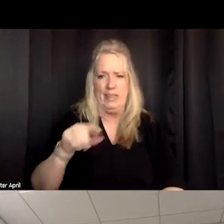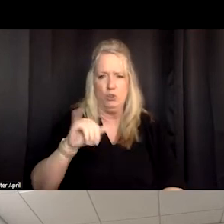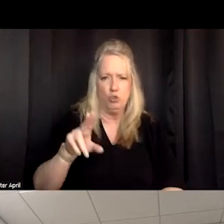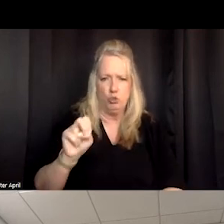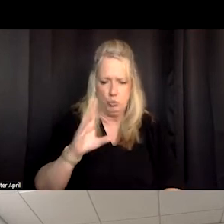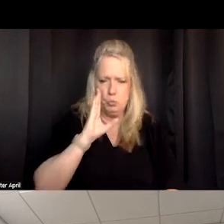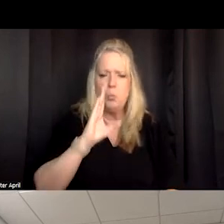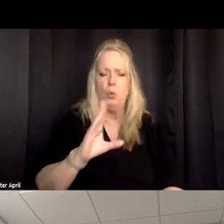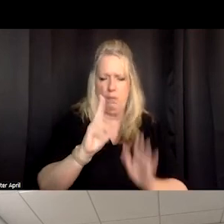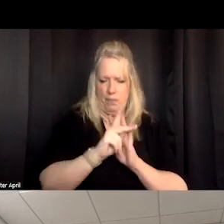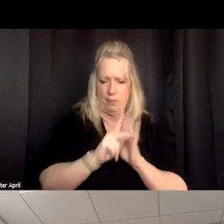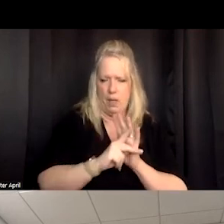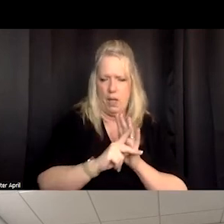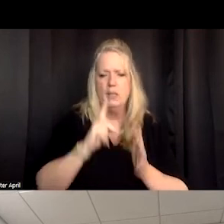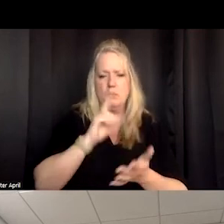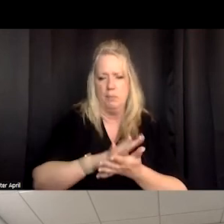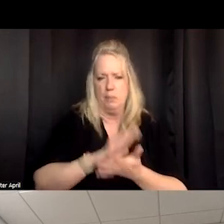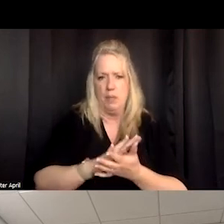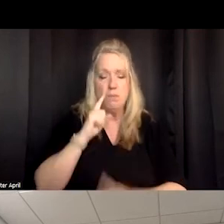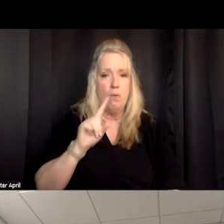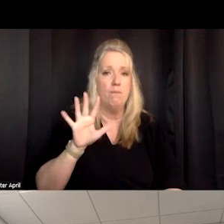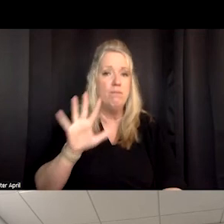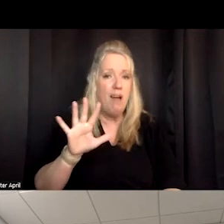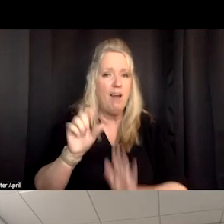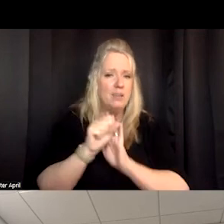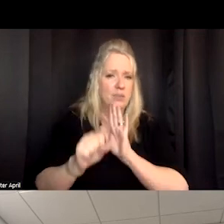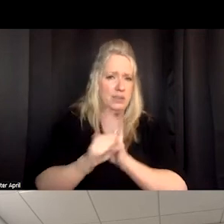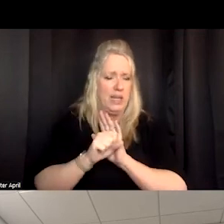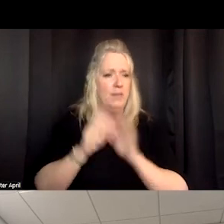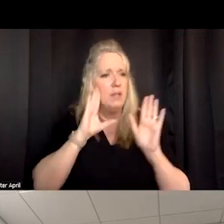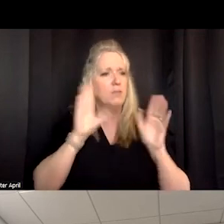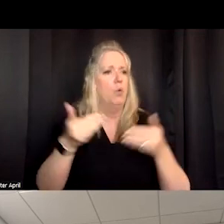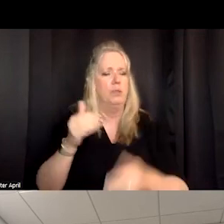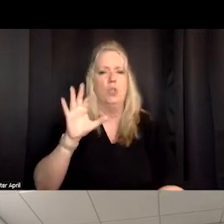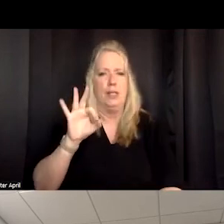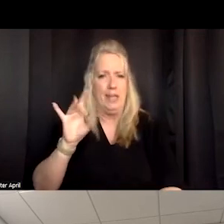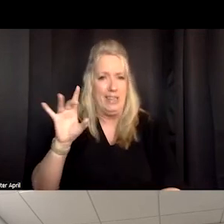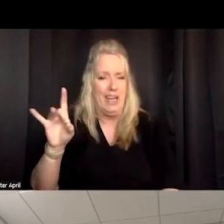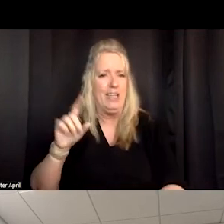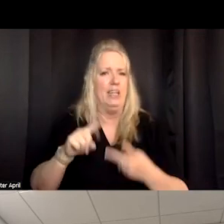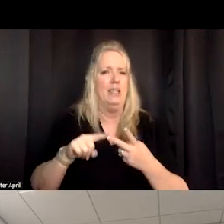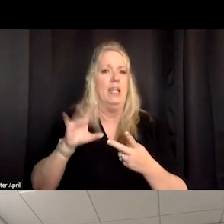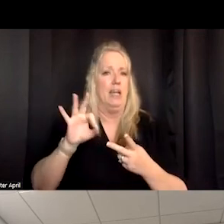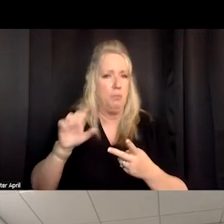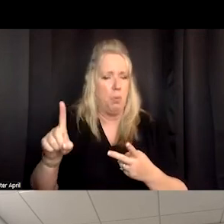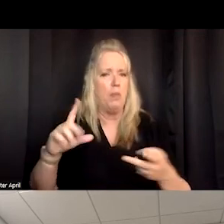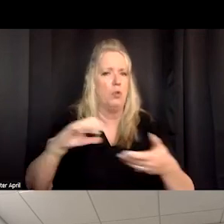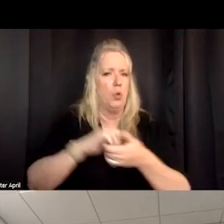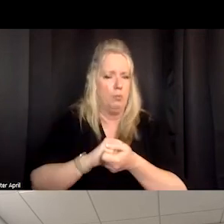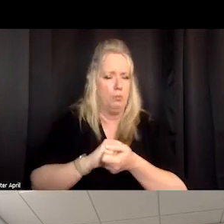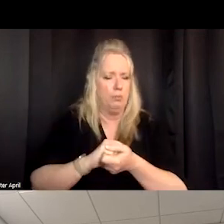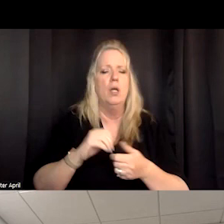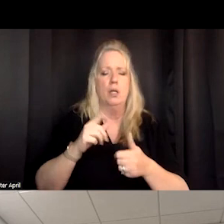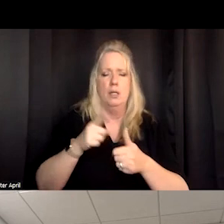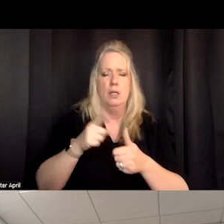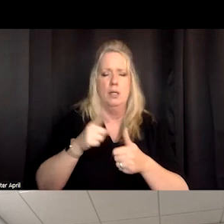ACADEMY, FOR FIVE STATES. FOCUSED ON 988/911 COLLABORATION. THE STATES ARE MAINE, GEORGIA,